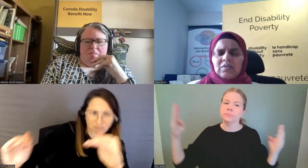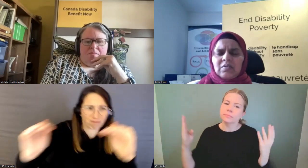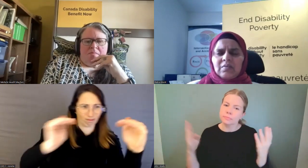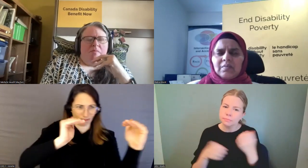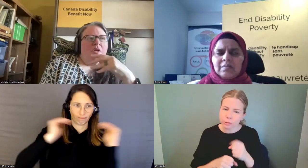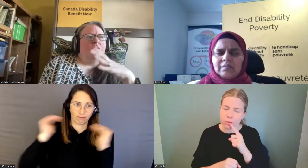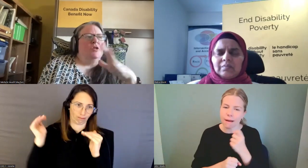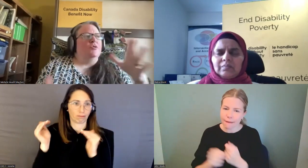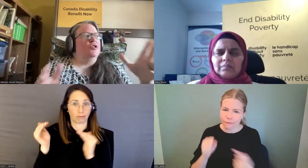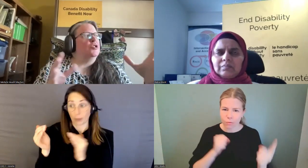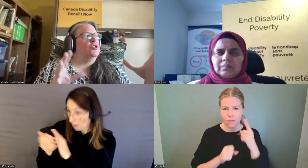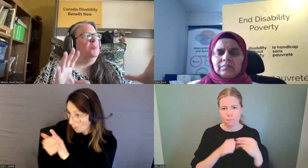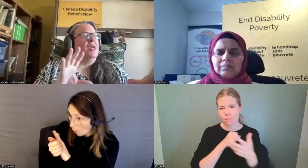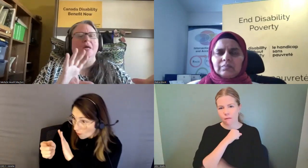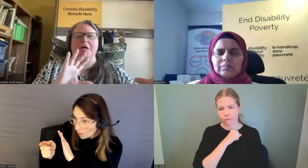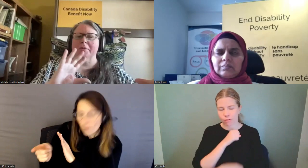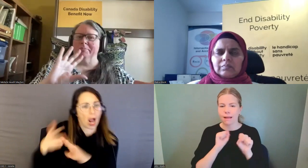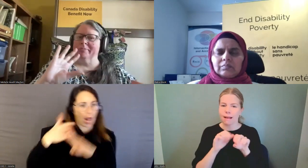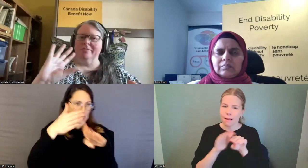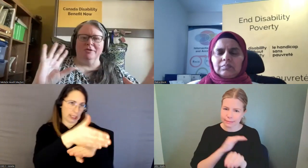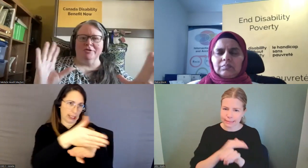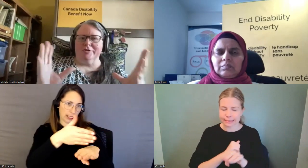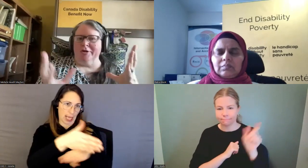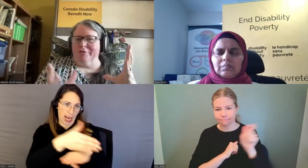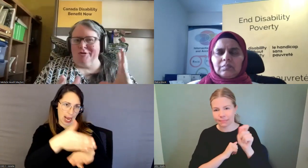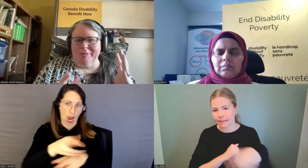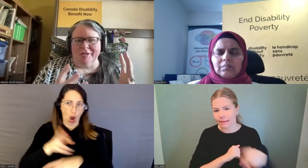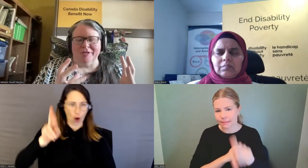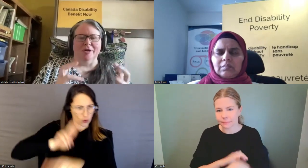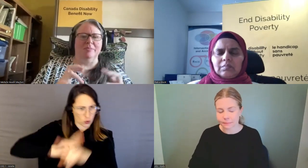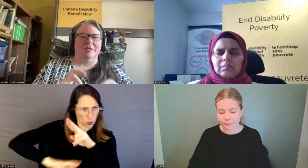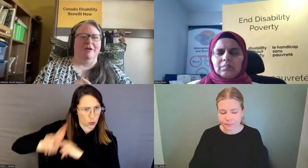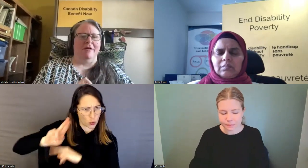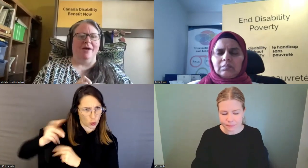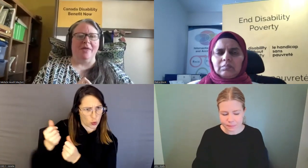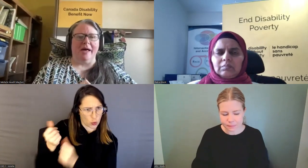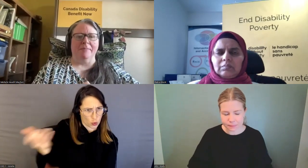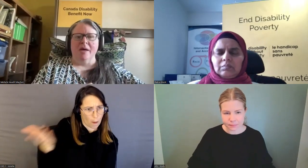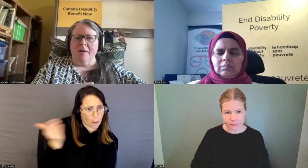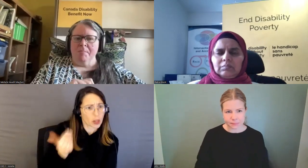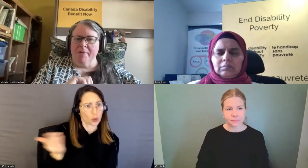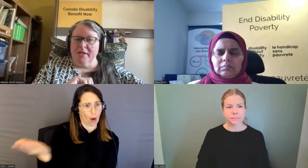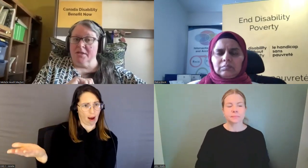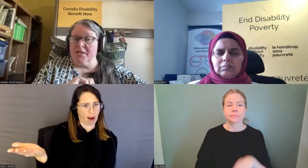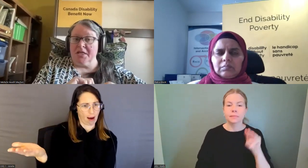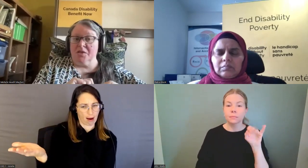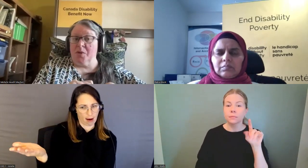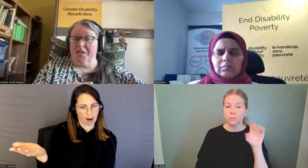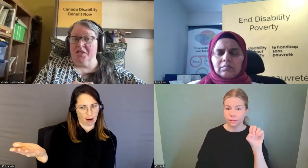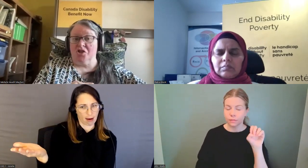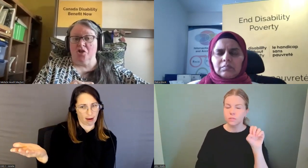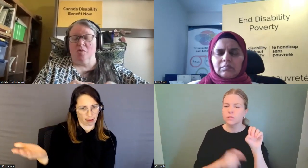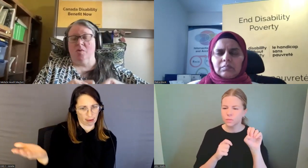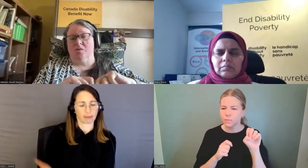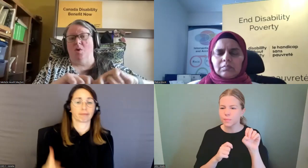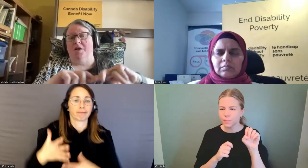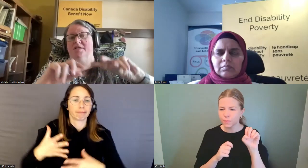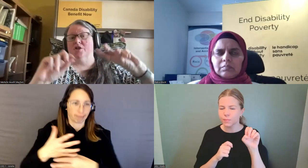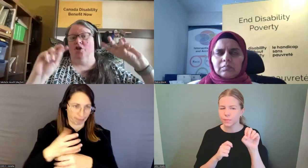Michelle: SO JUST TO USE SOME OF THE TERMS THAT ARE OUT THERE, BILL C-22 IS WHAT IS CALLED